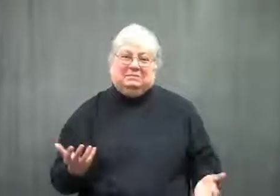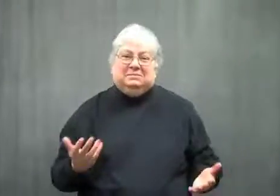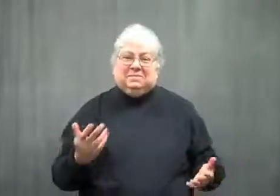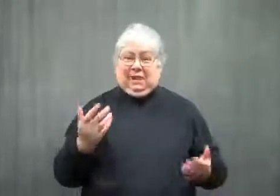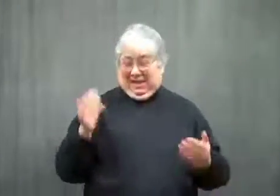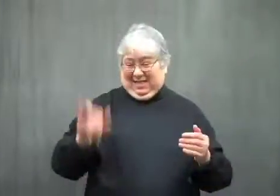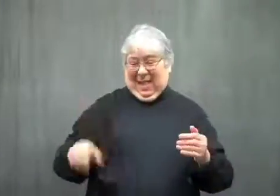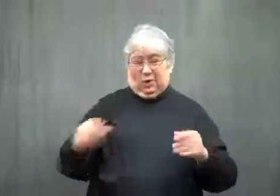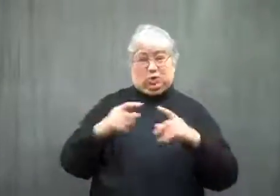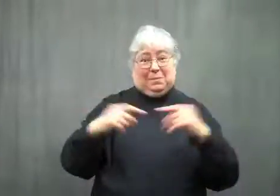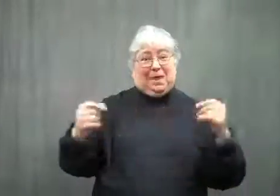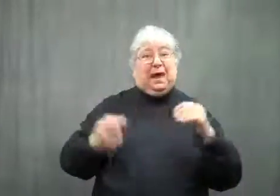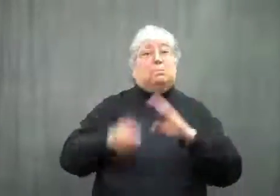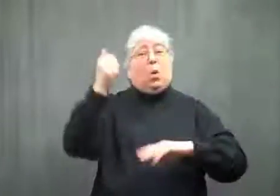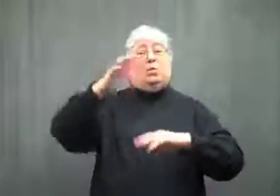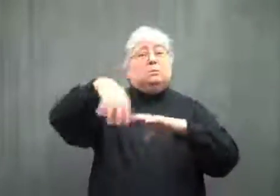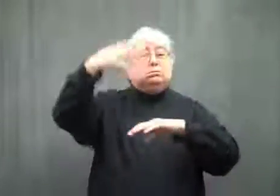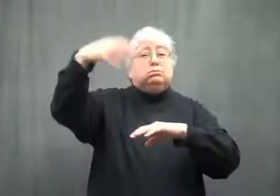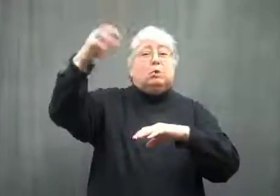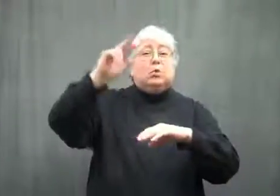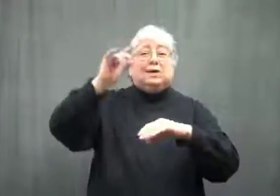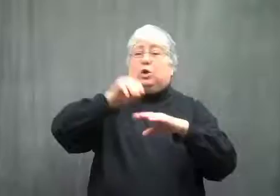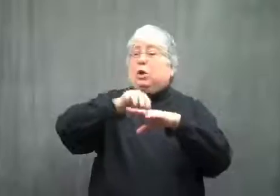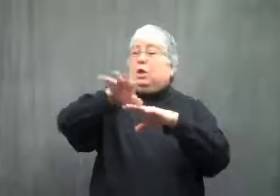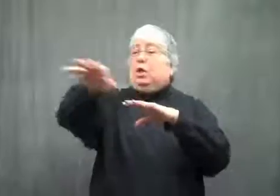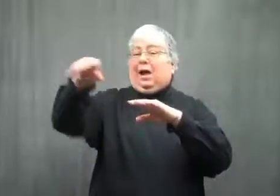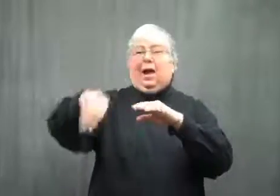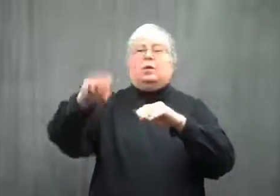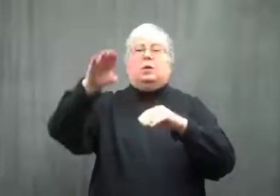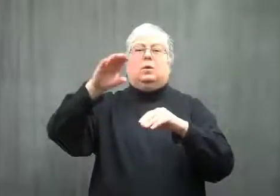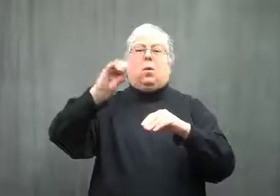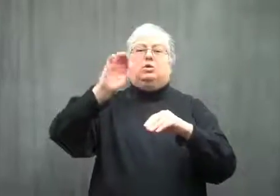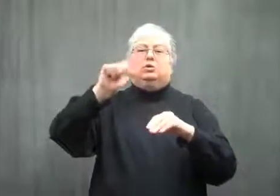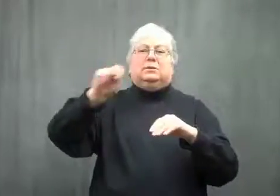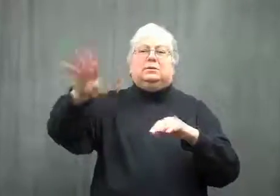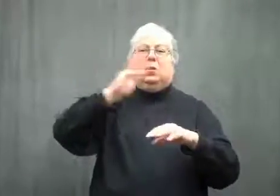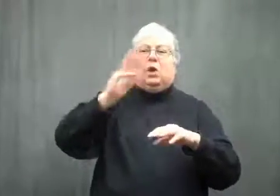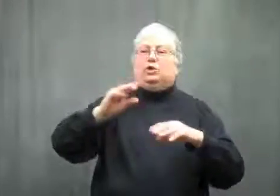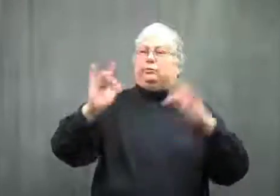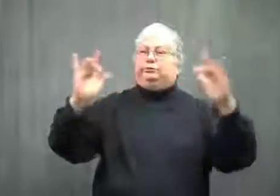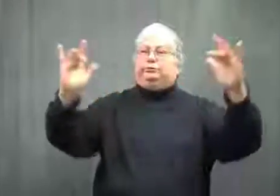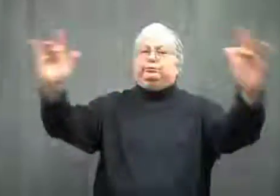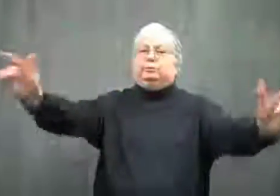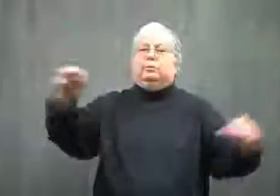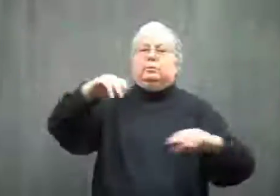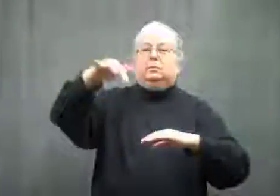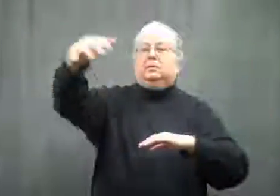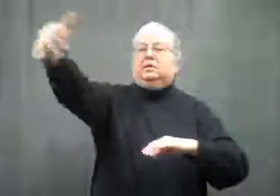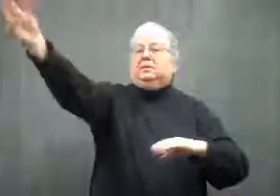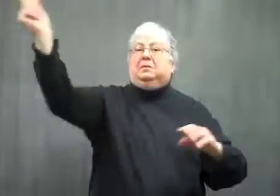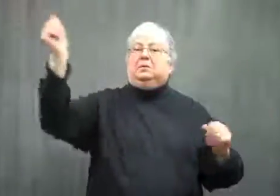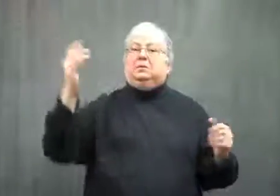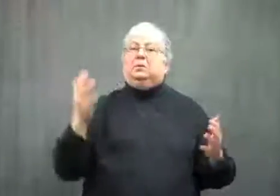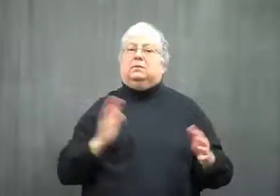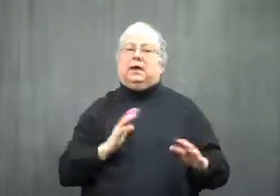In Japan, most of the radiation has headed out over the ocean and dissipated.